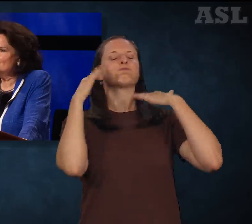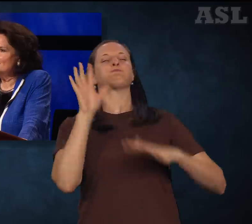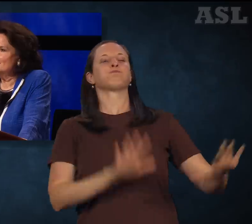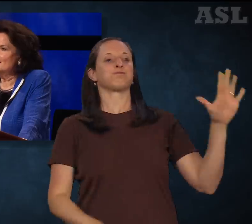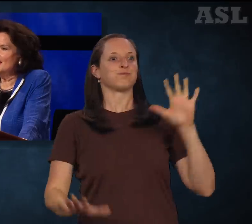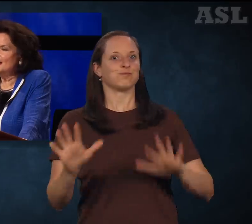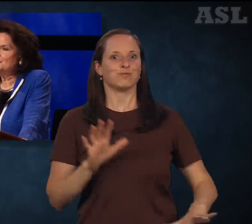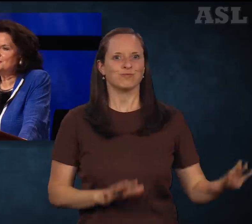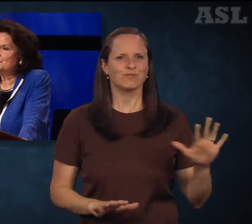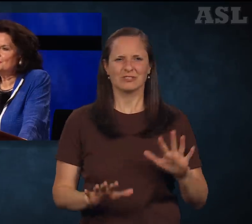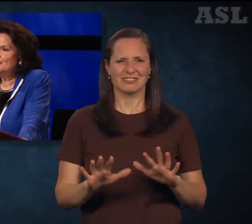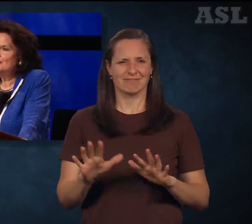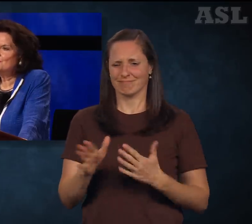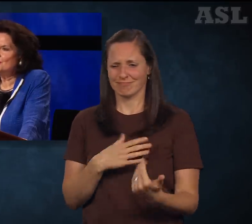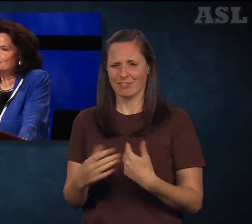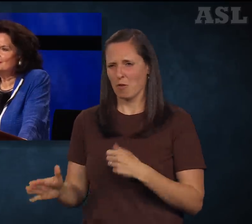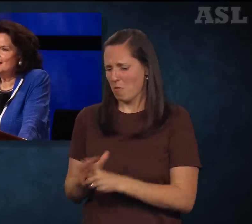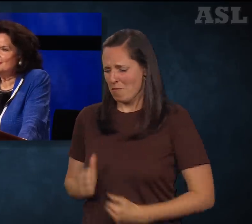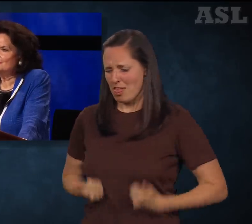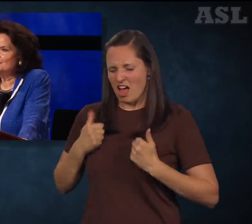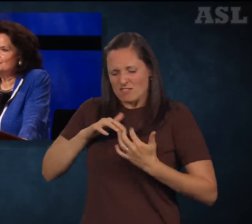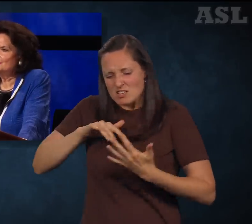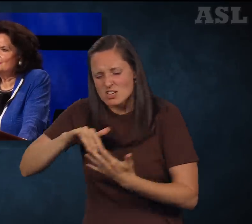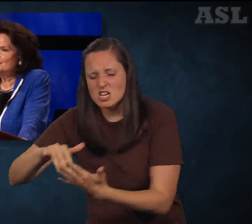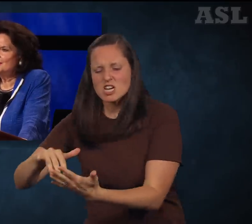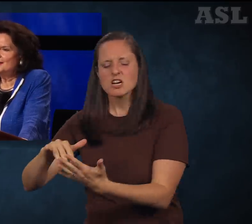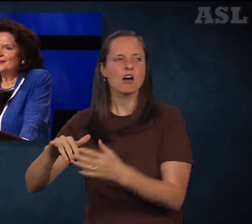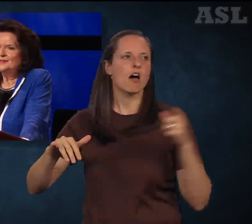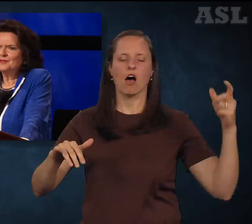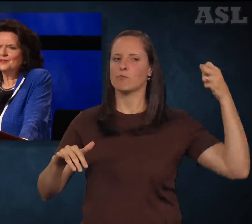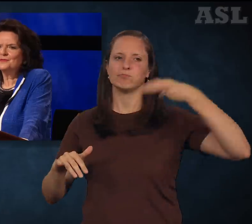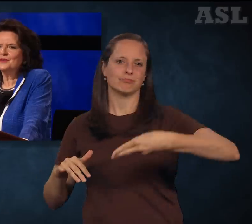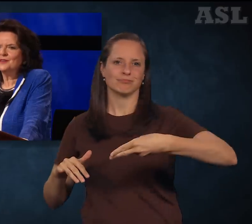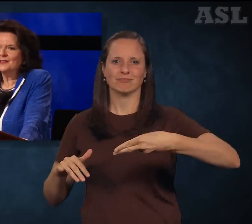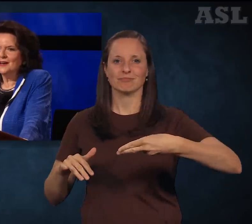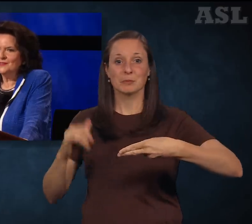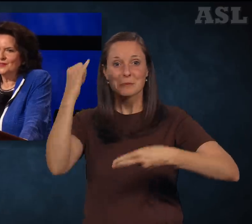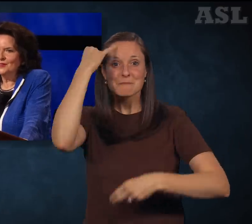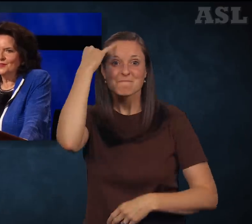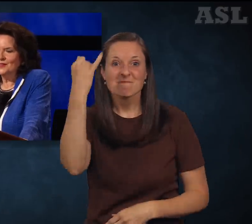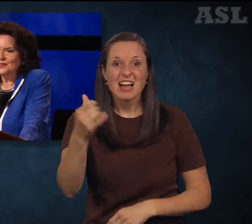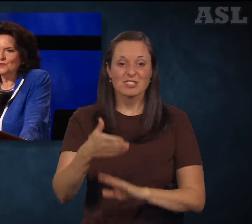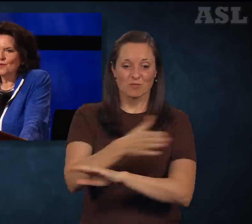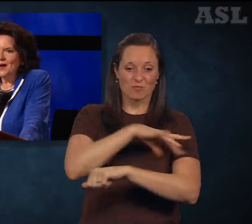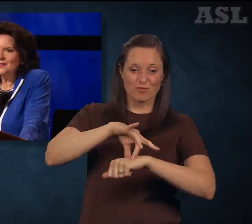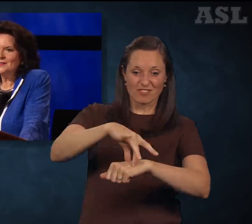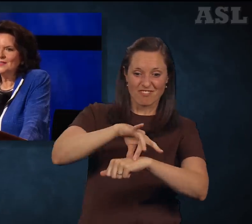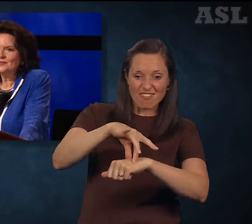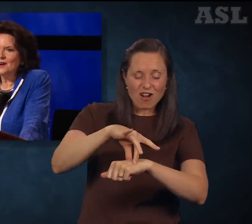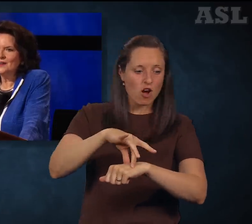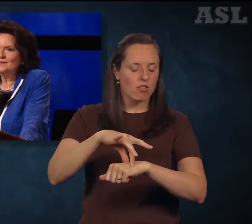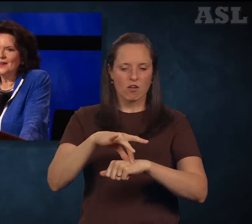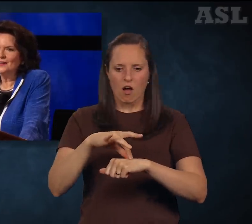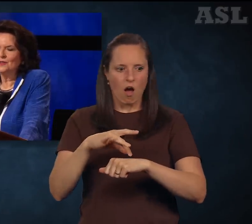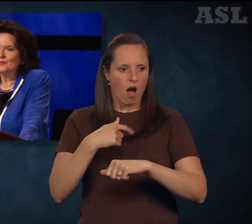GAZE FOR 10 MINUTES AT YOUR